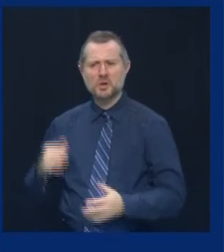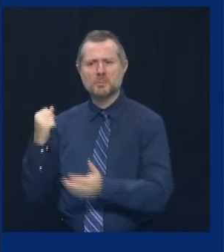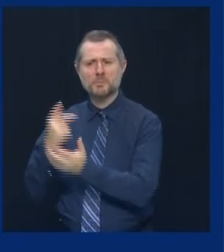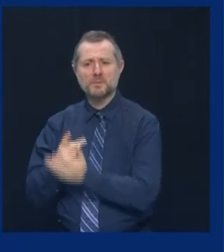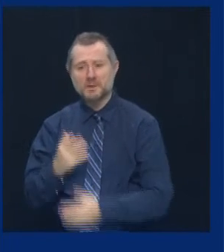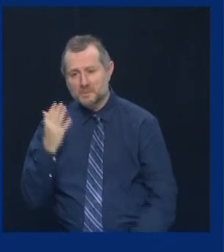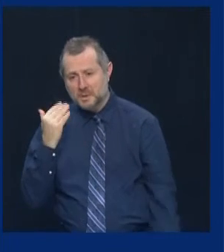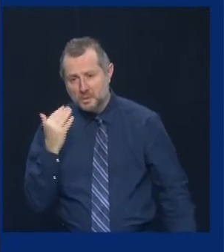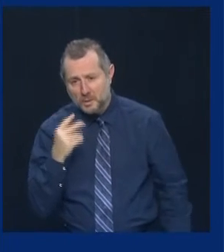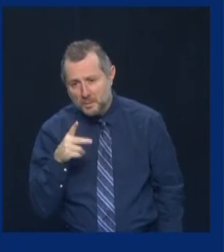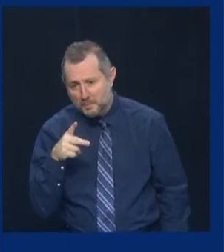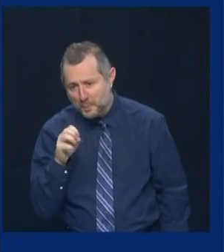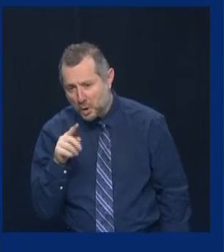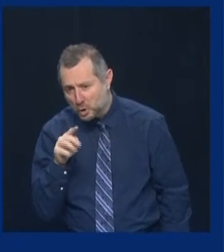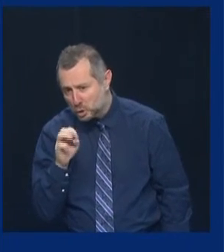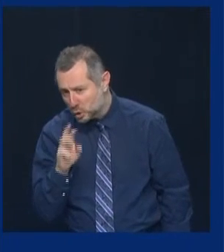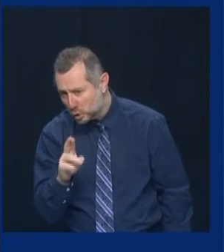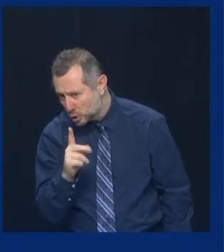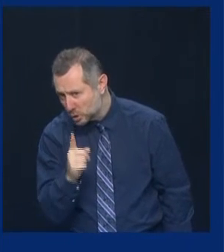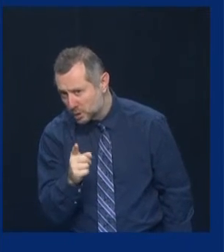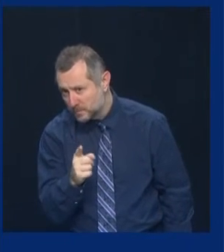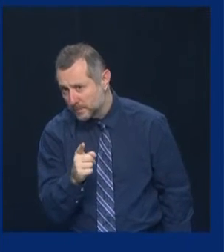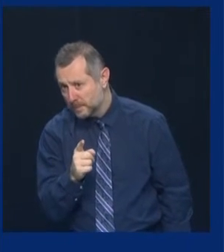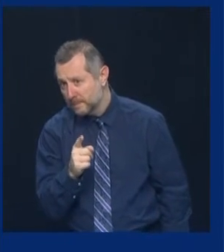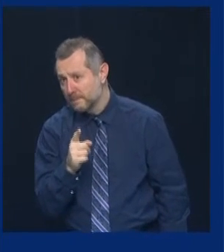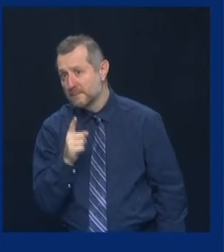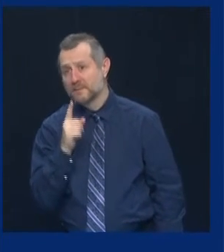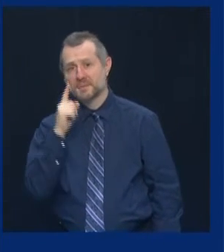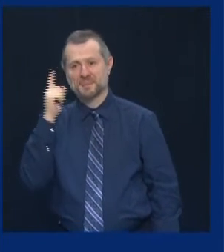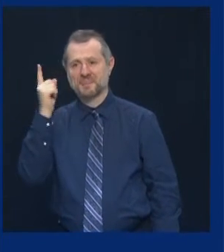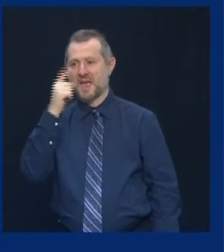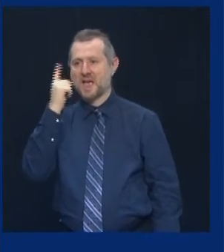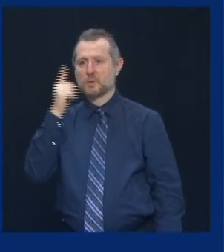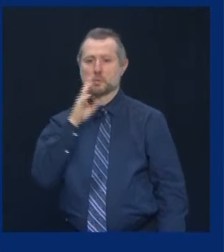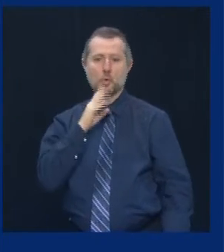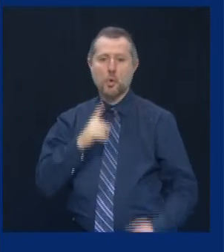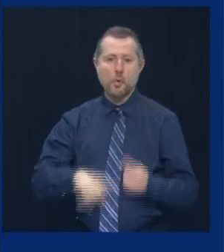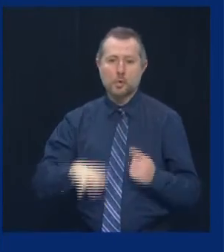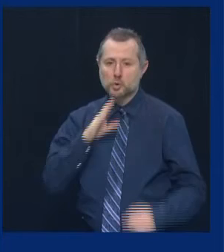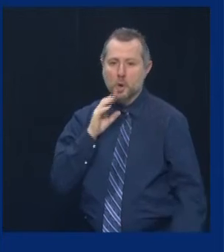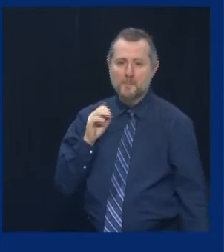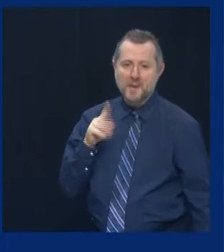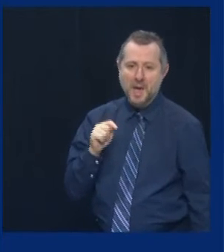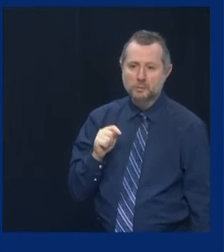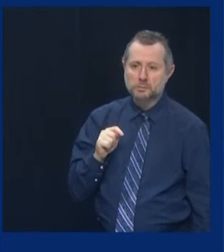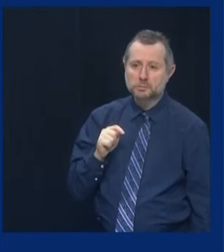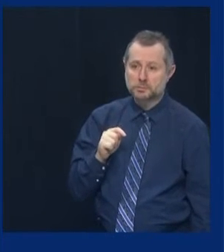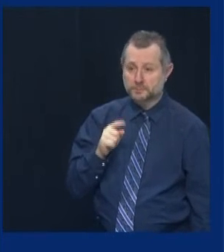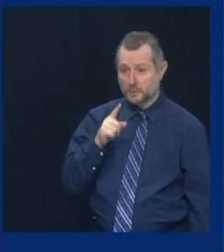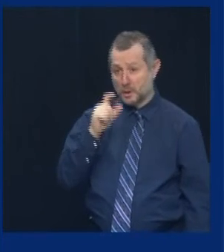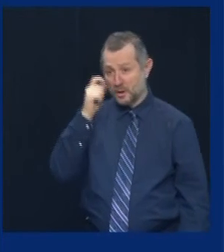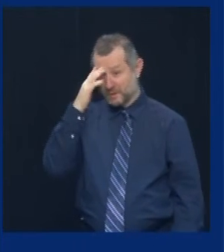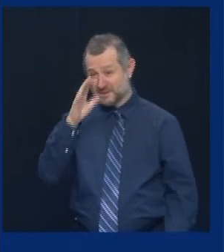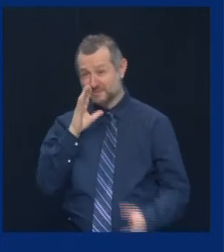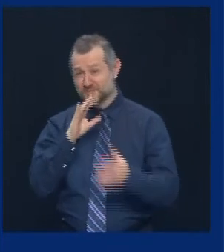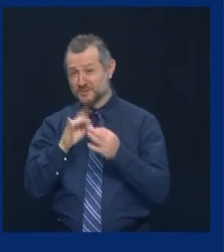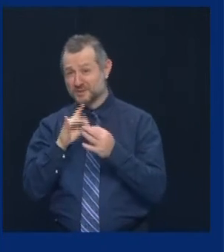TRAVEL. OTHER COUNTRIES HAVE HALTED TRAVEL. WE DON'T KNOW WHAT THEY ARE